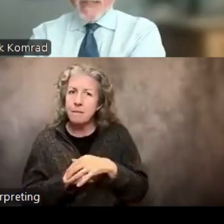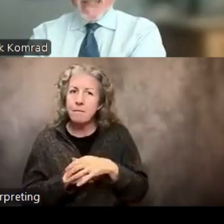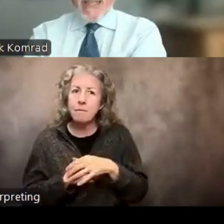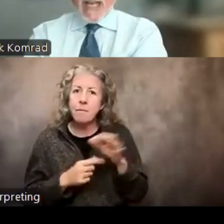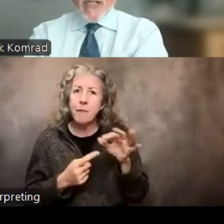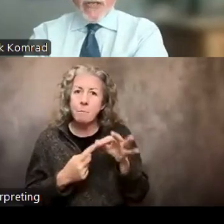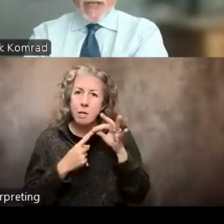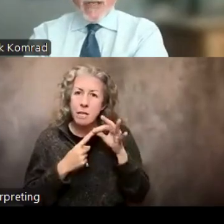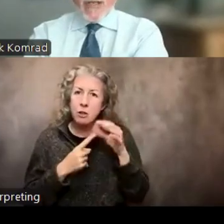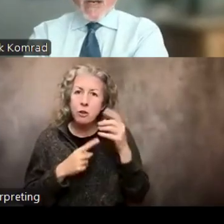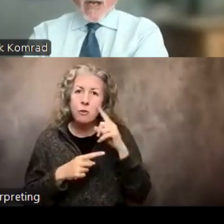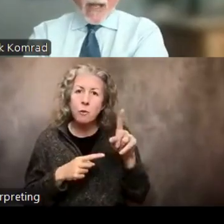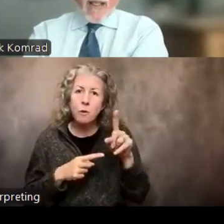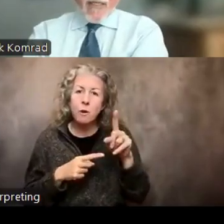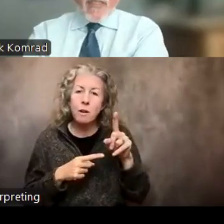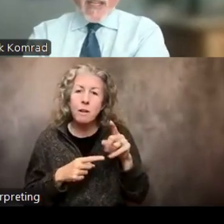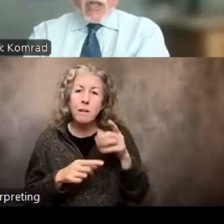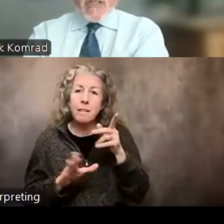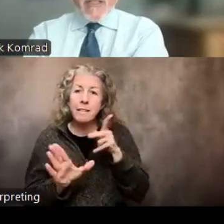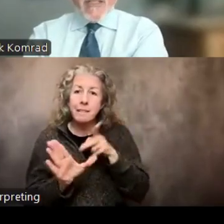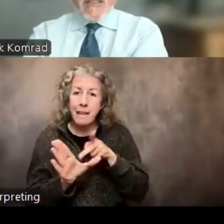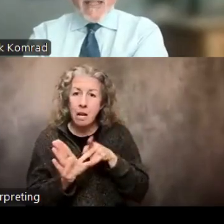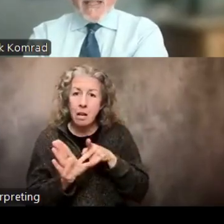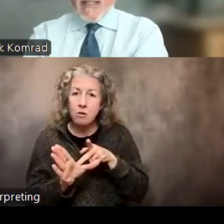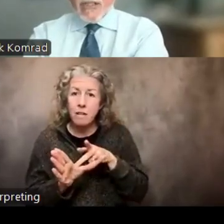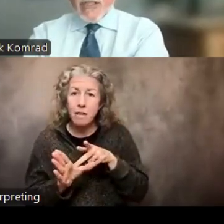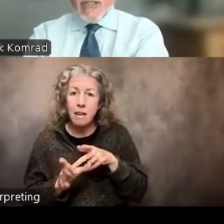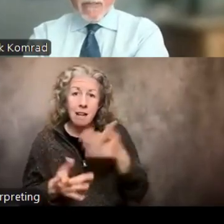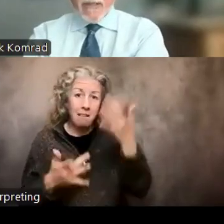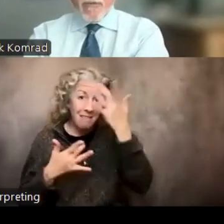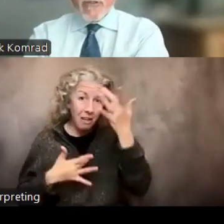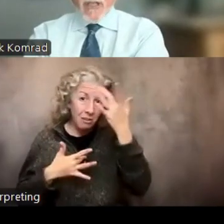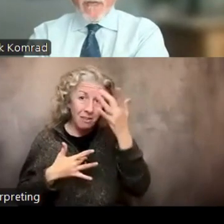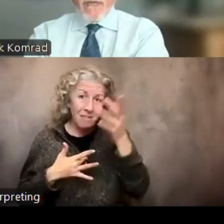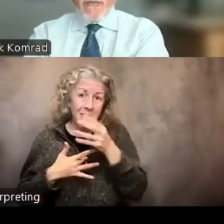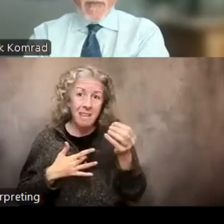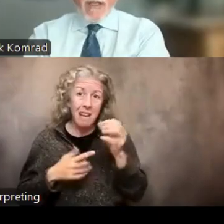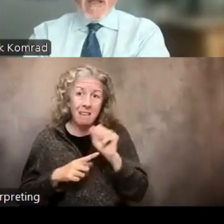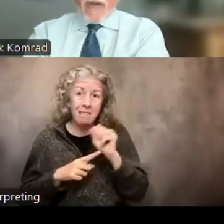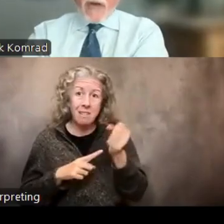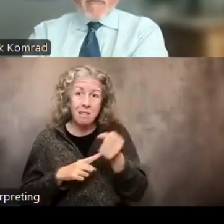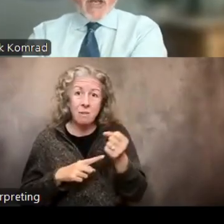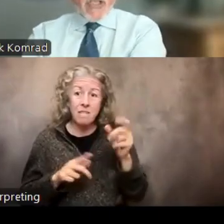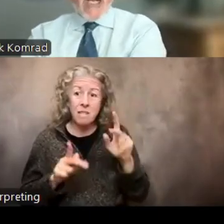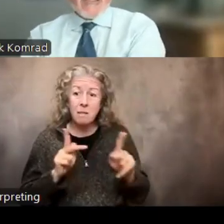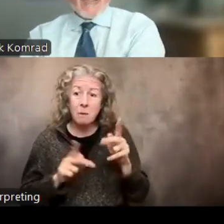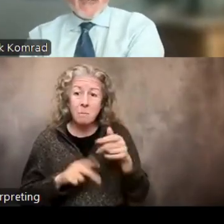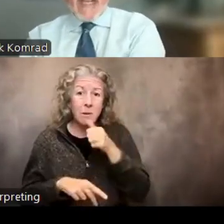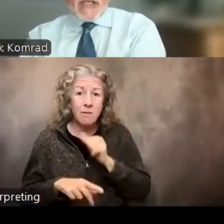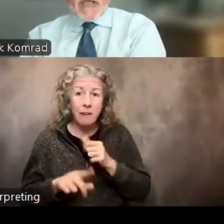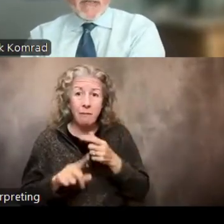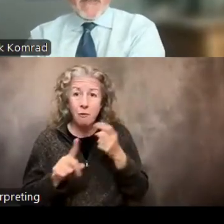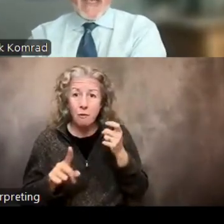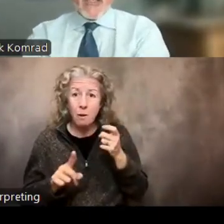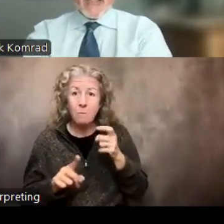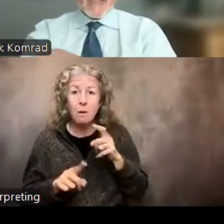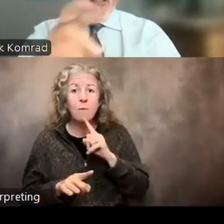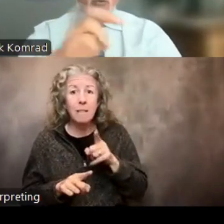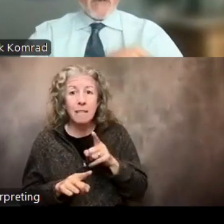in psychiatry, the illnesses and the conditions that people suffer from very much constitute inner limitations, and this one